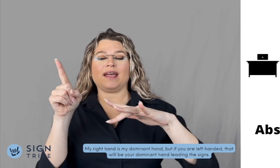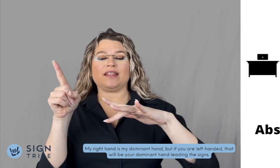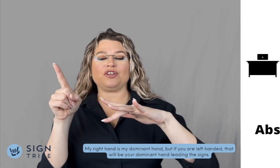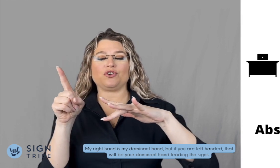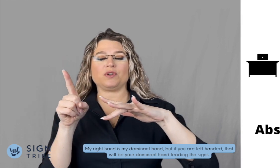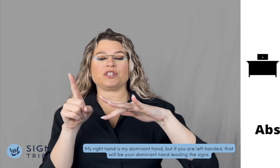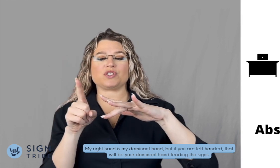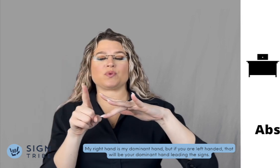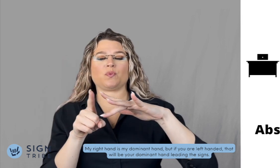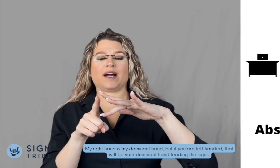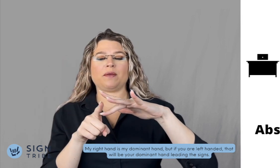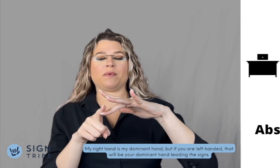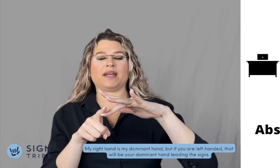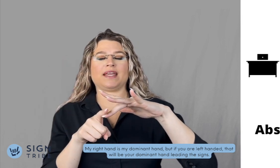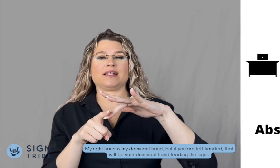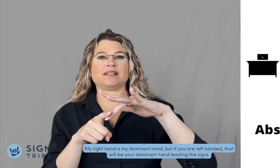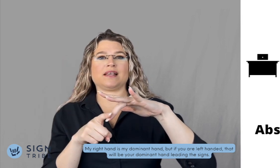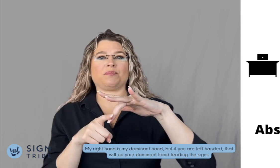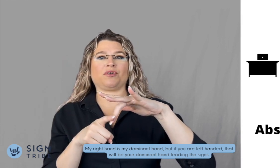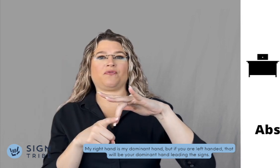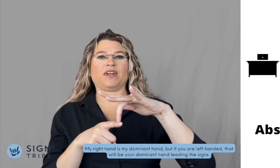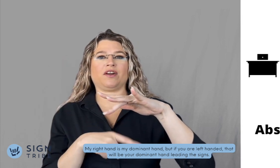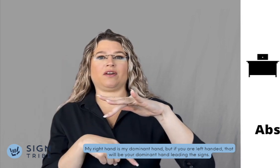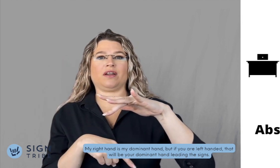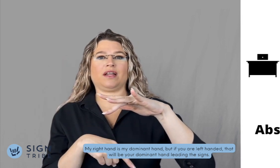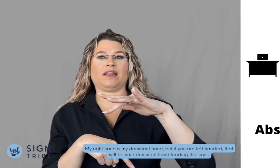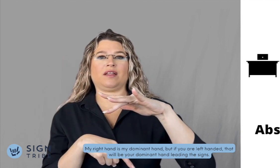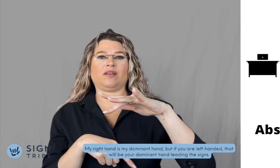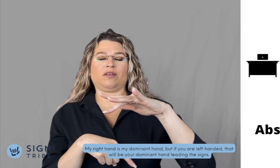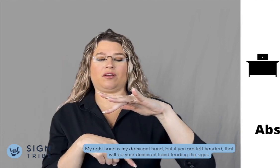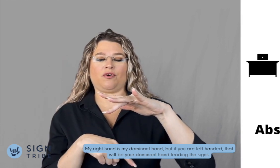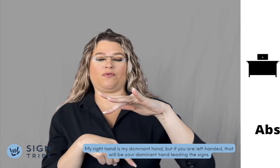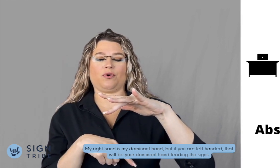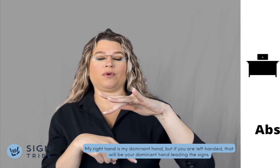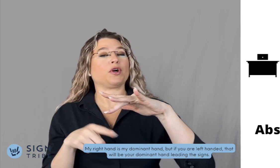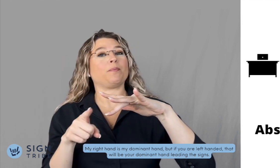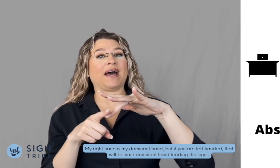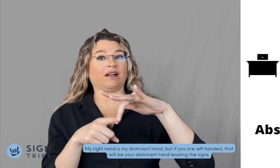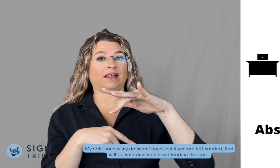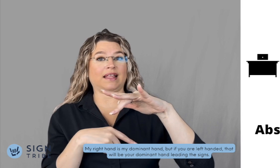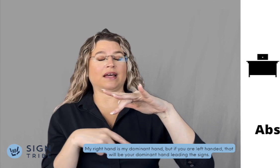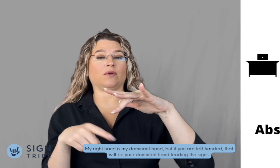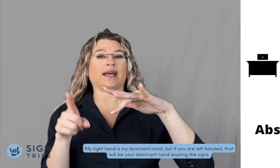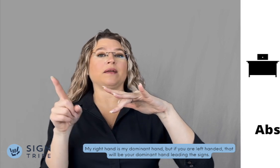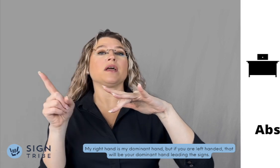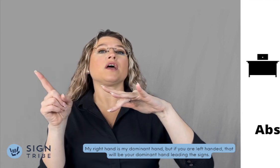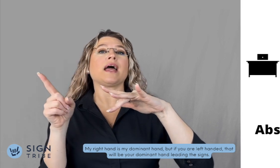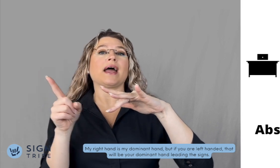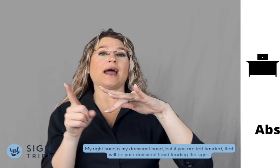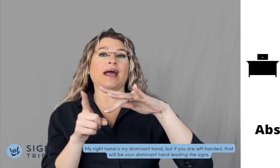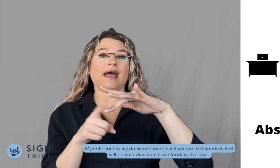and then you're going to swipe against that middle finger, and then go back like that, okay?